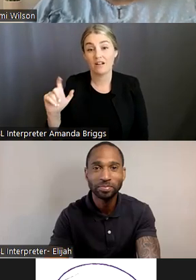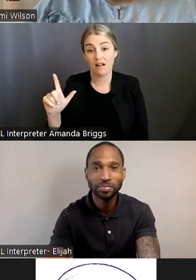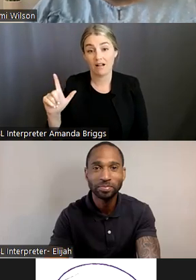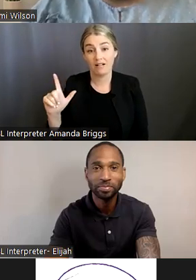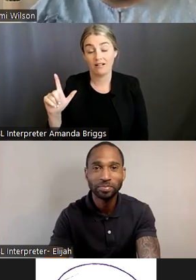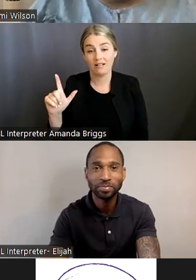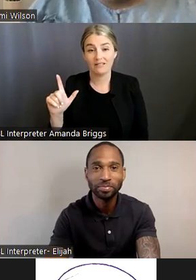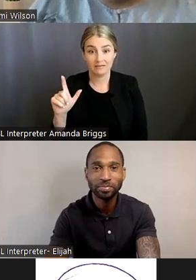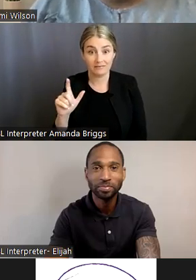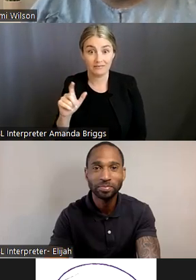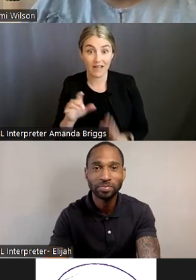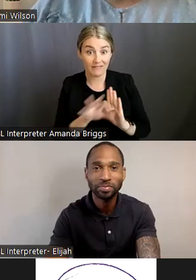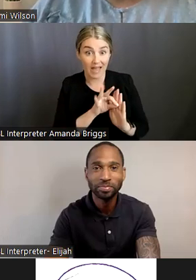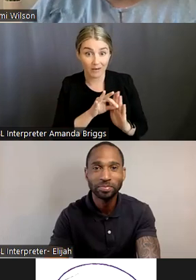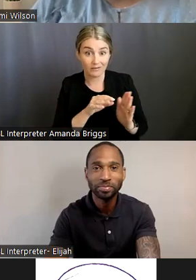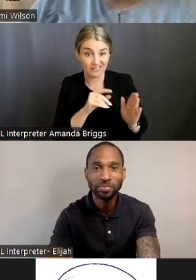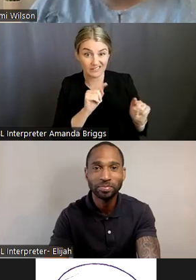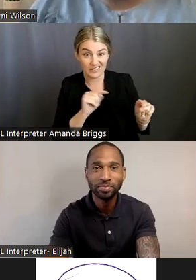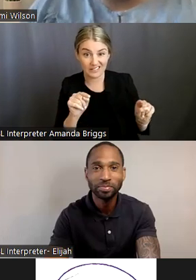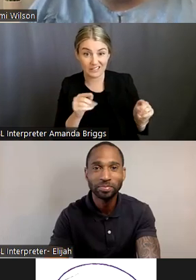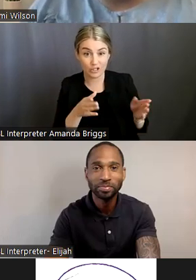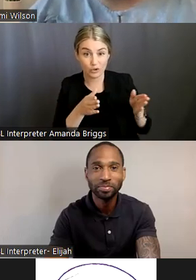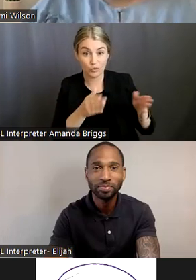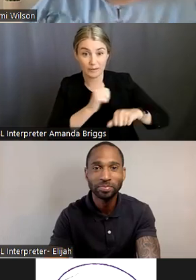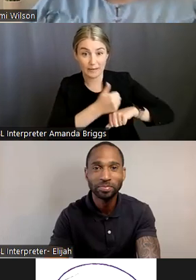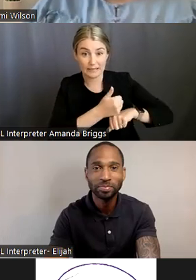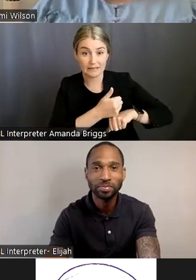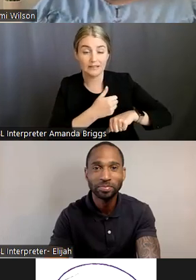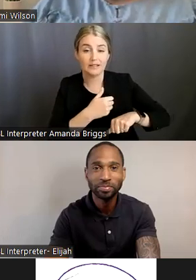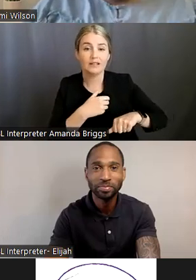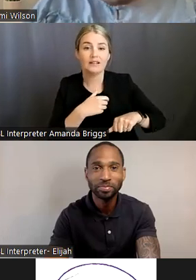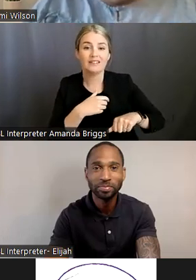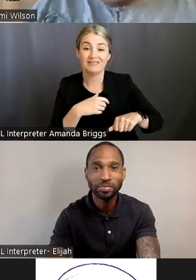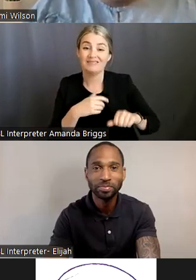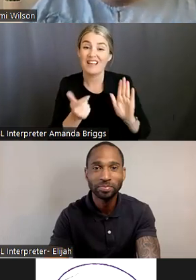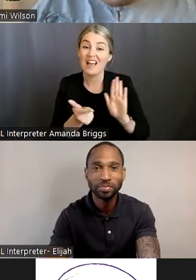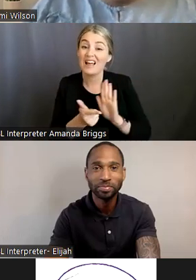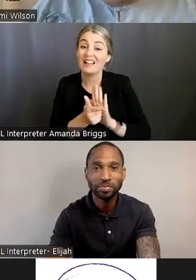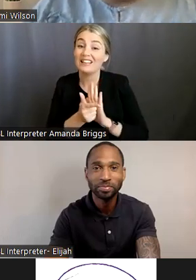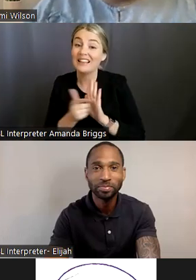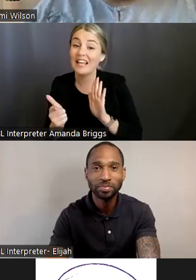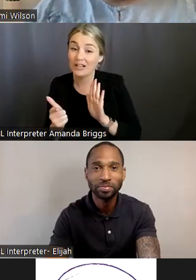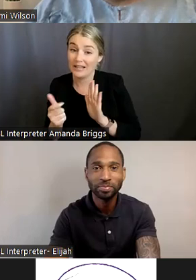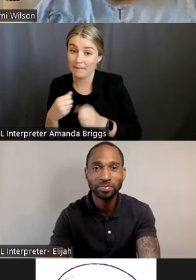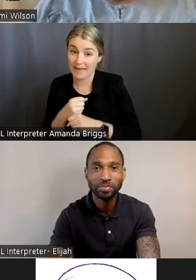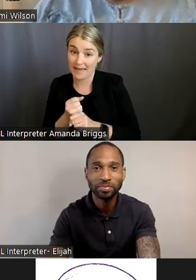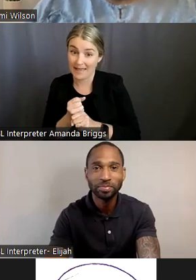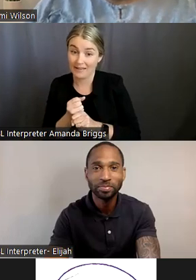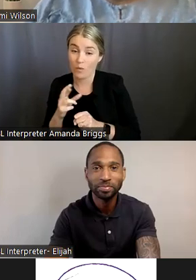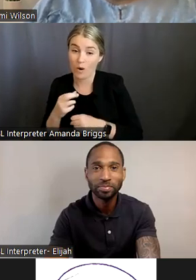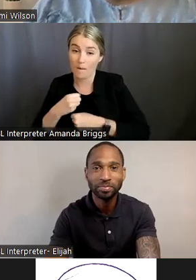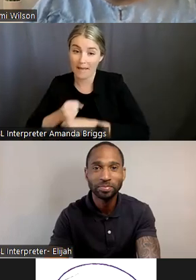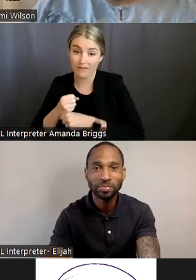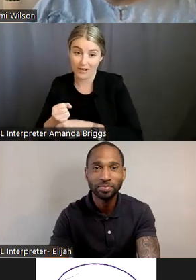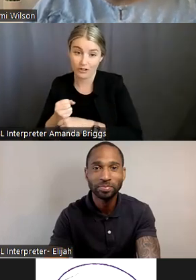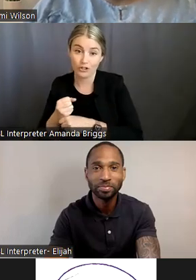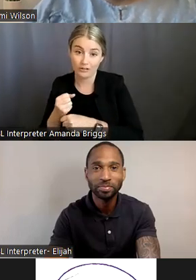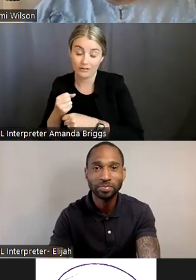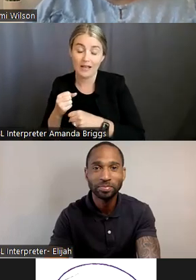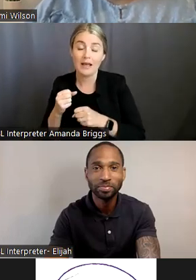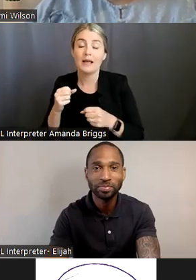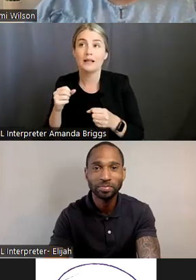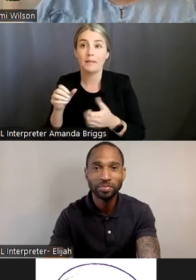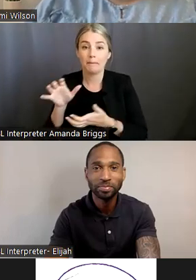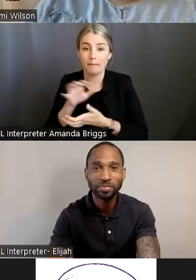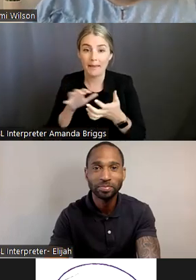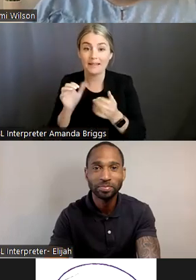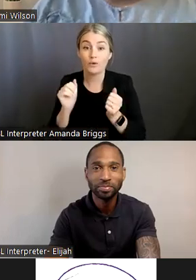based substances are, more often than not, illegally made or manufactured, and mixed with the other